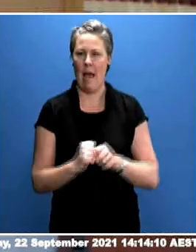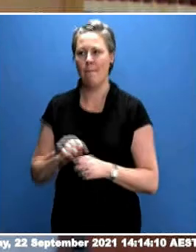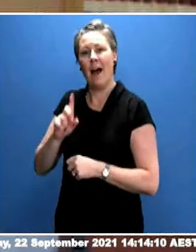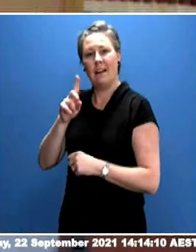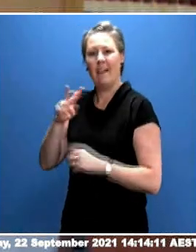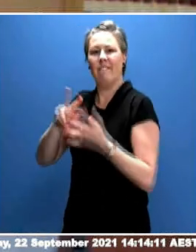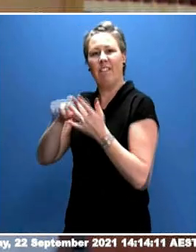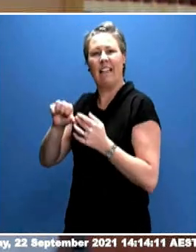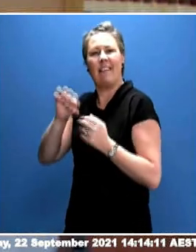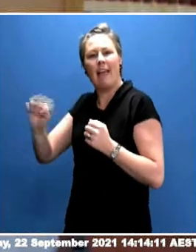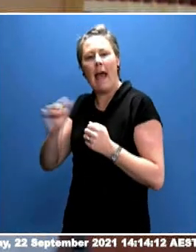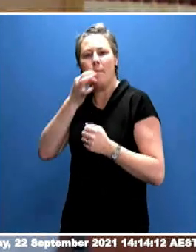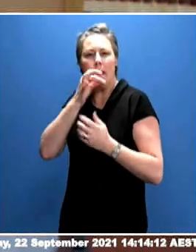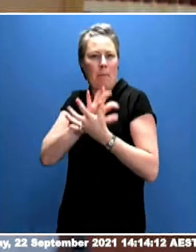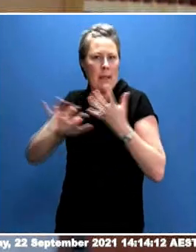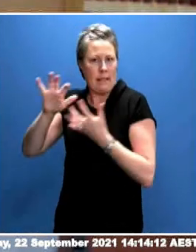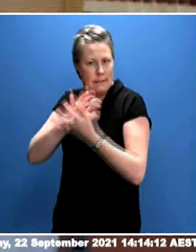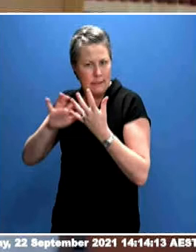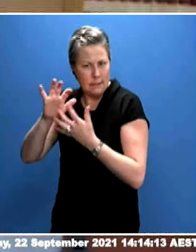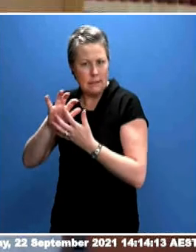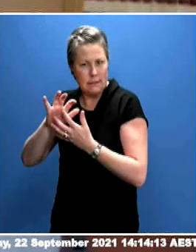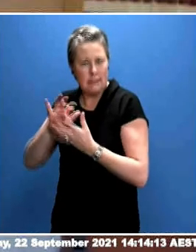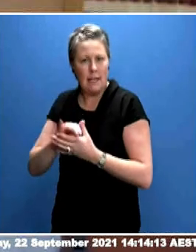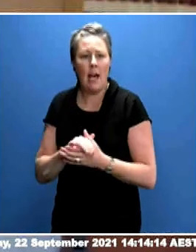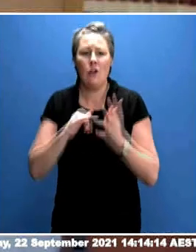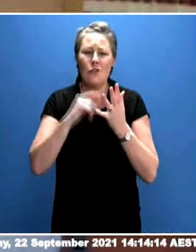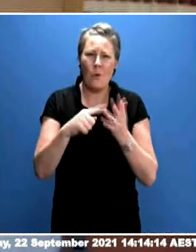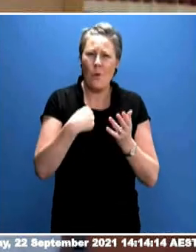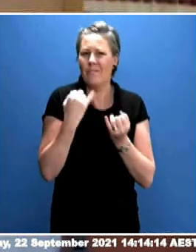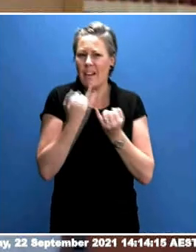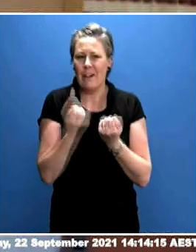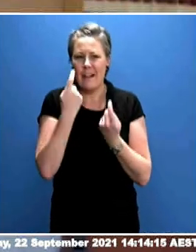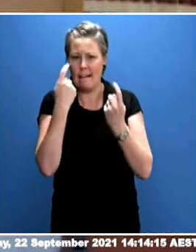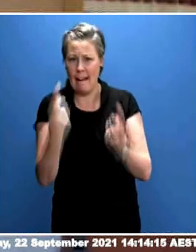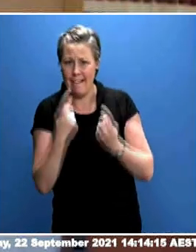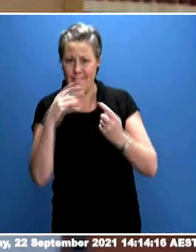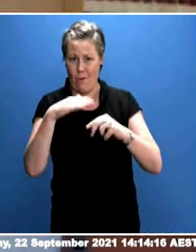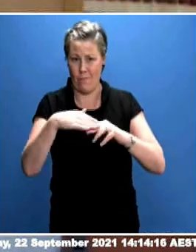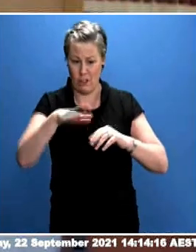benefits to us being very cautious in our approach around the placement of a child in Secure Care.